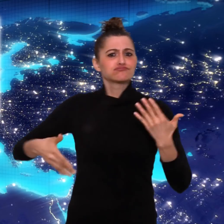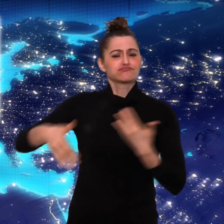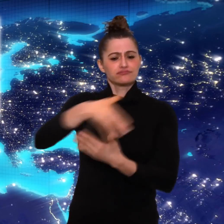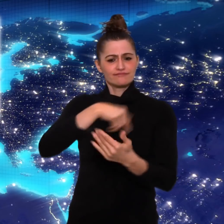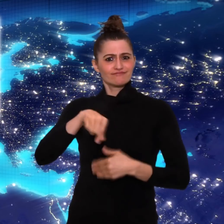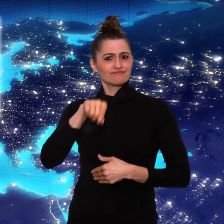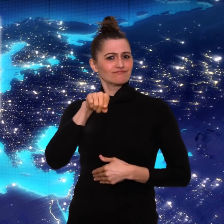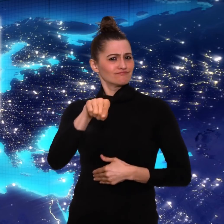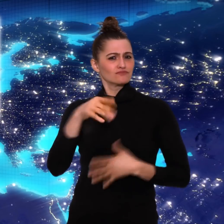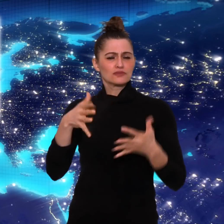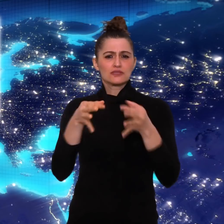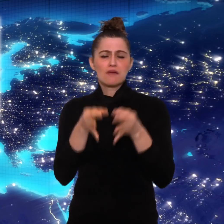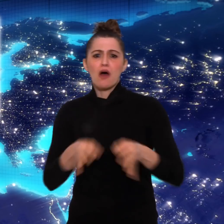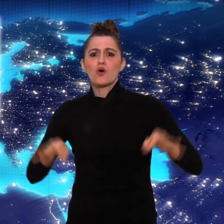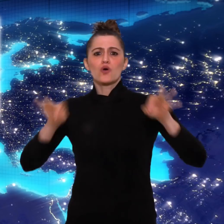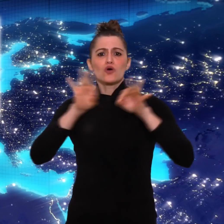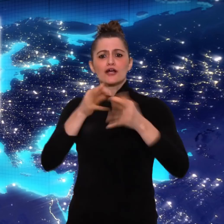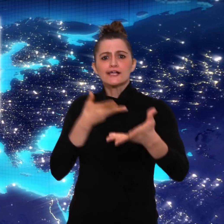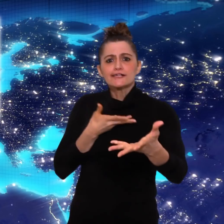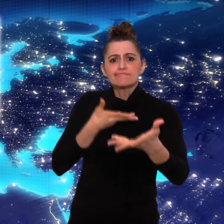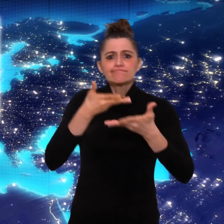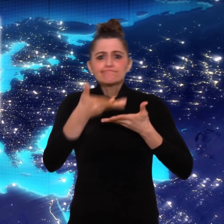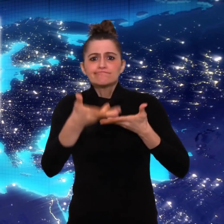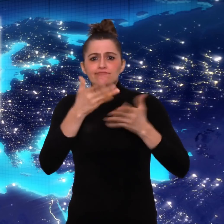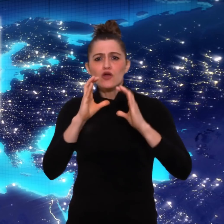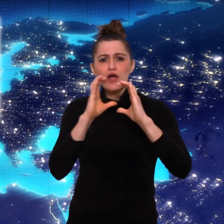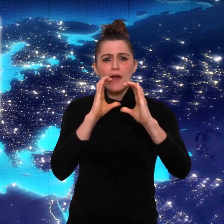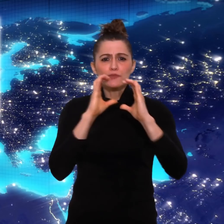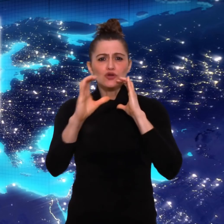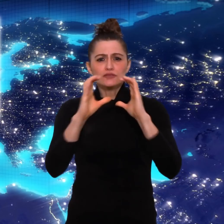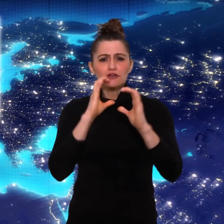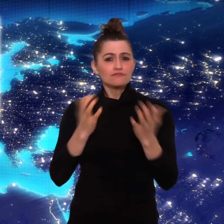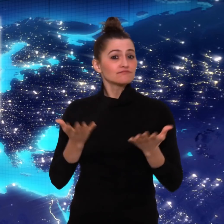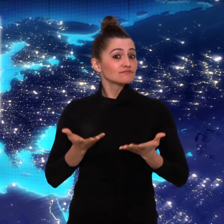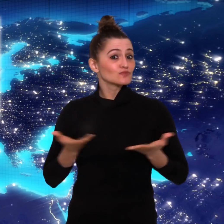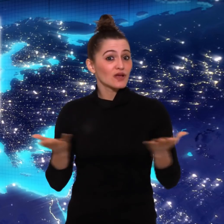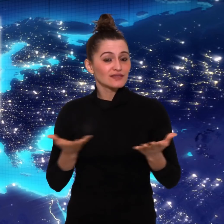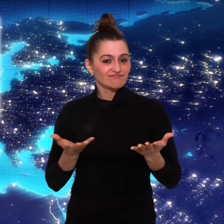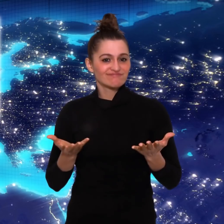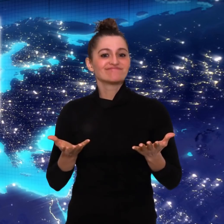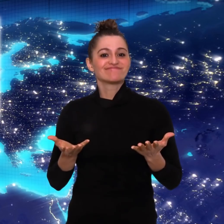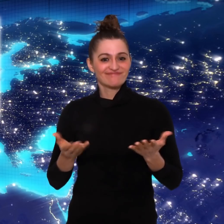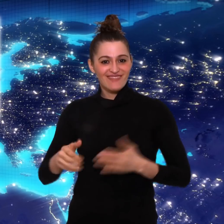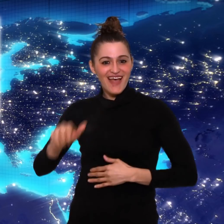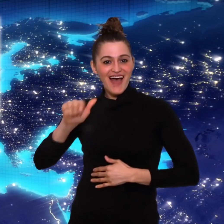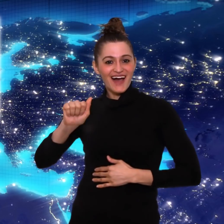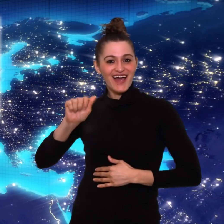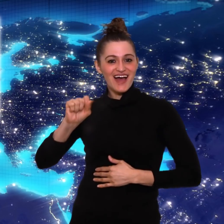of communication for this store?